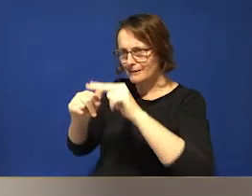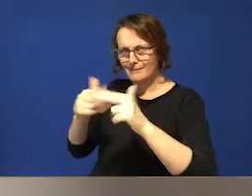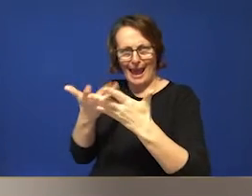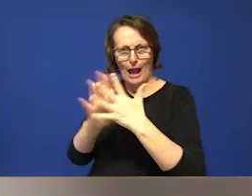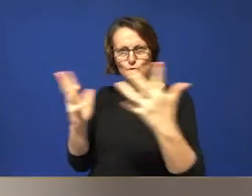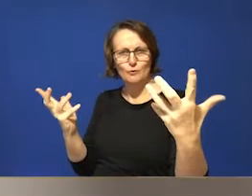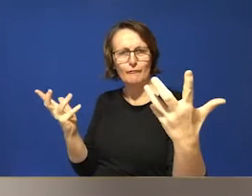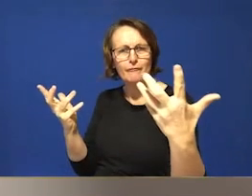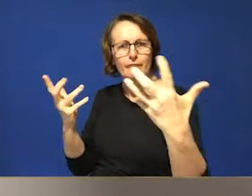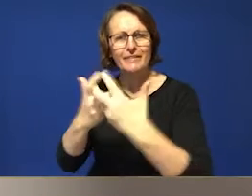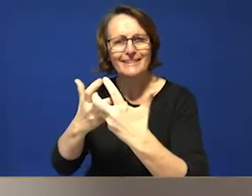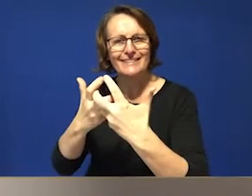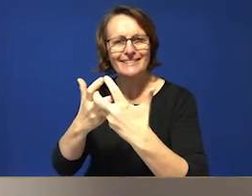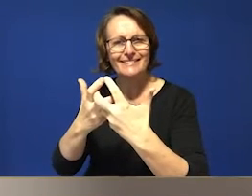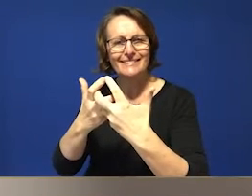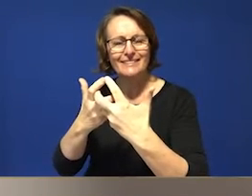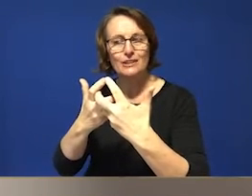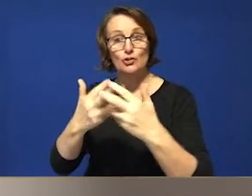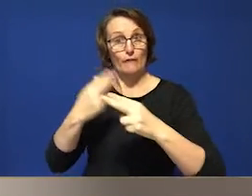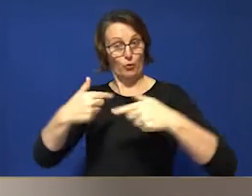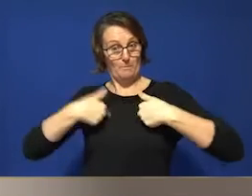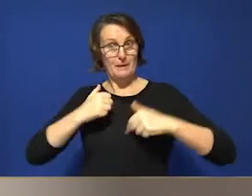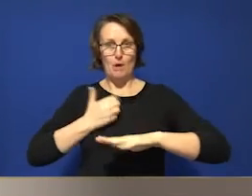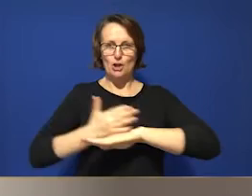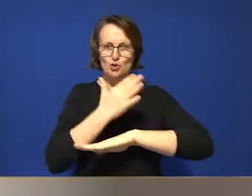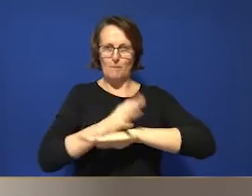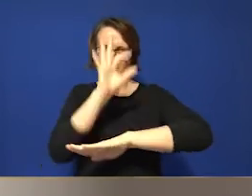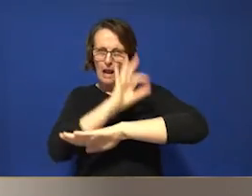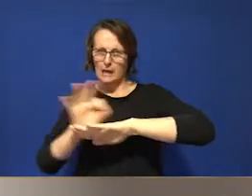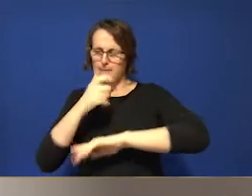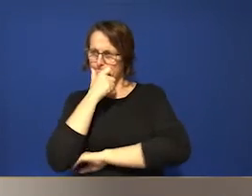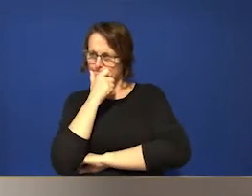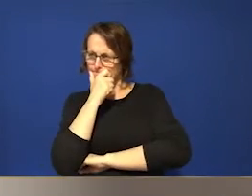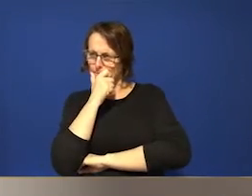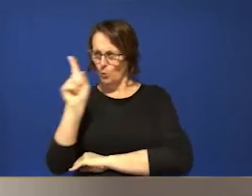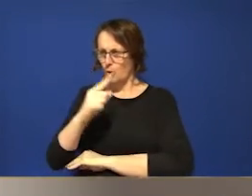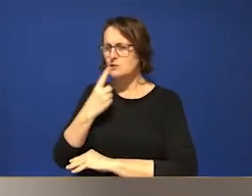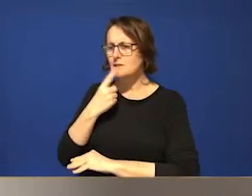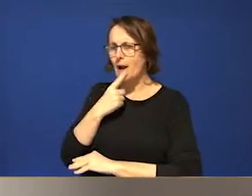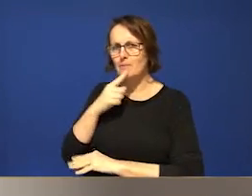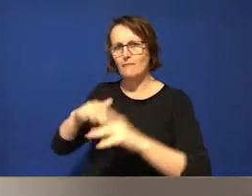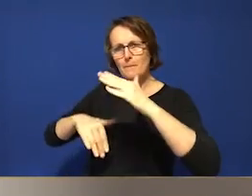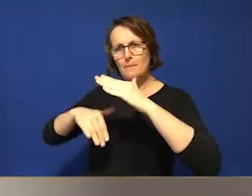is the first task that as a contemporary architect, you have to deal with. So what kind of building is gonna sit comfortably